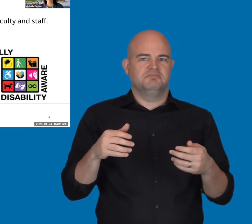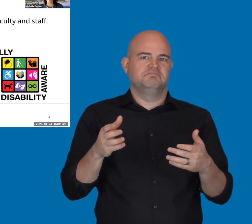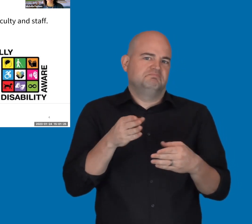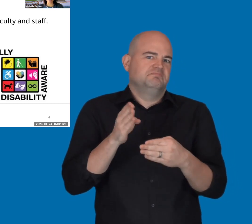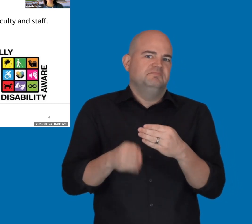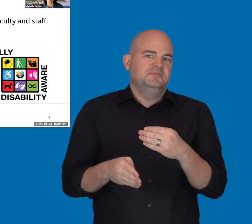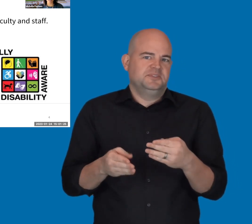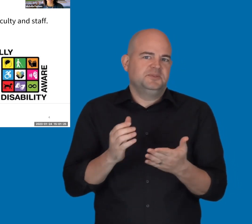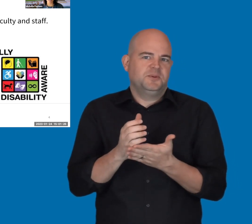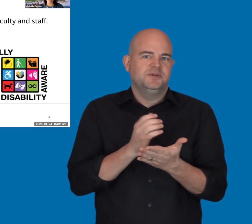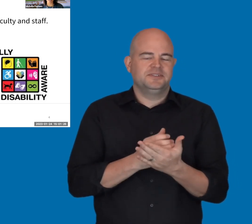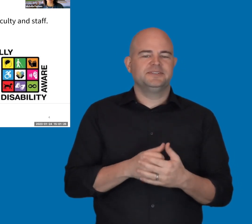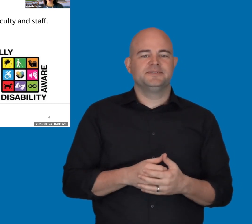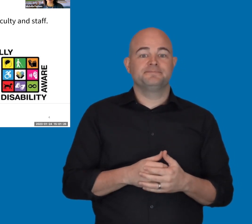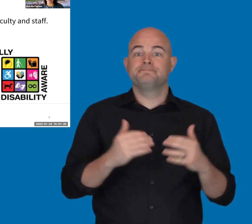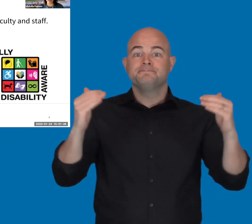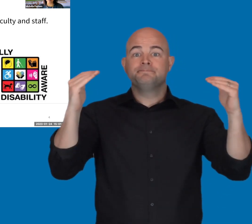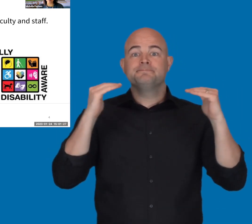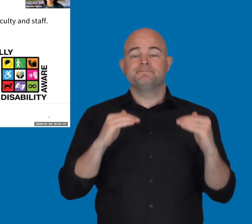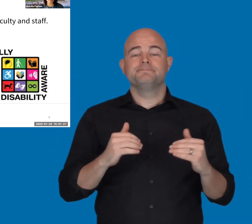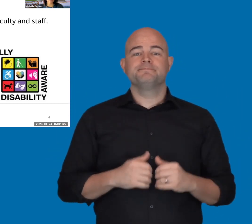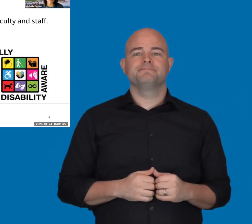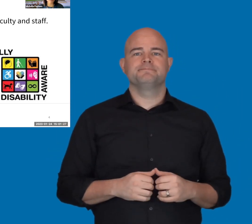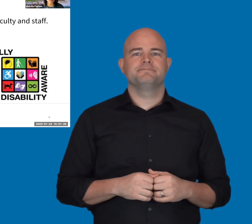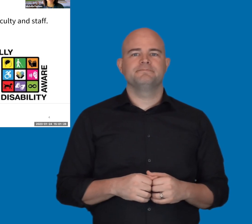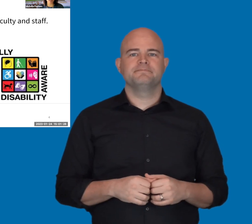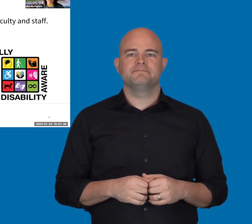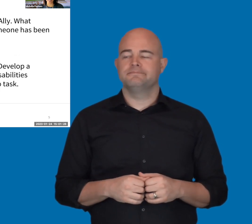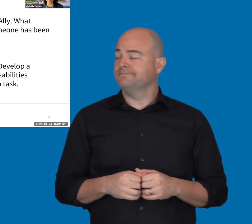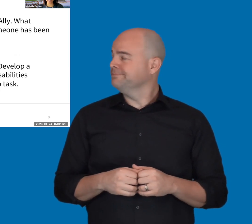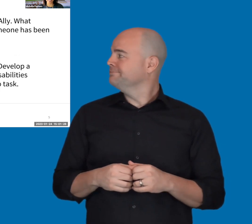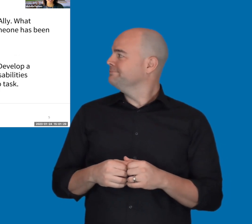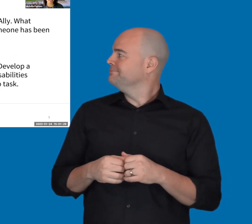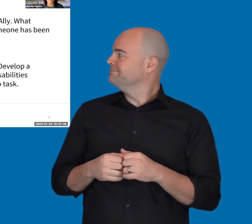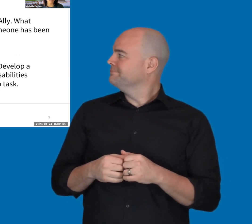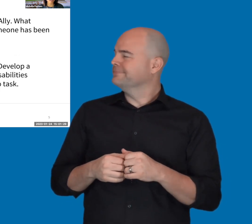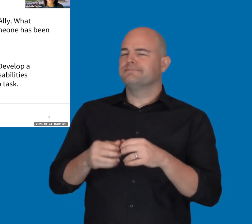to that list as well. So, if anybody wants to learn we'll take them.